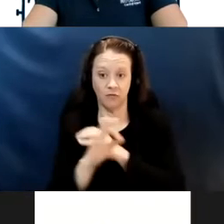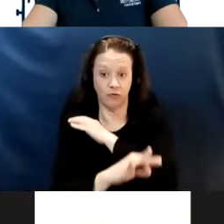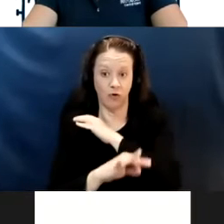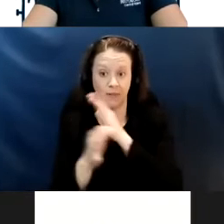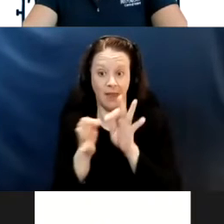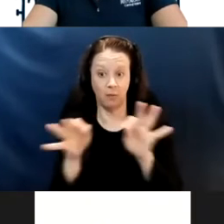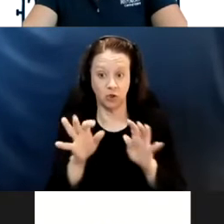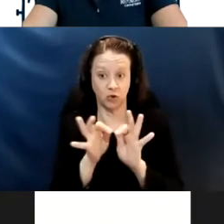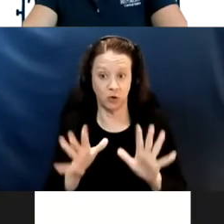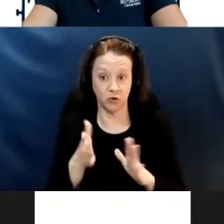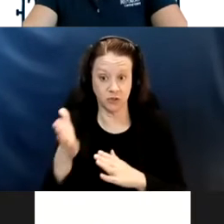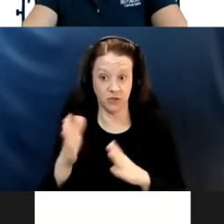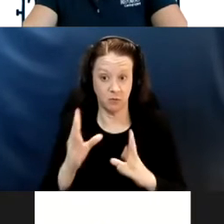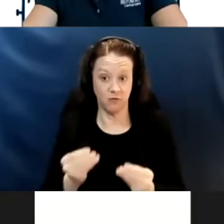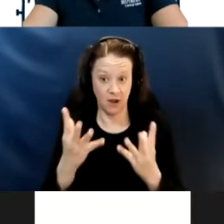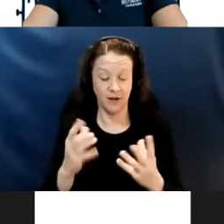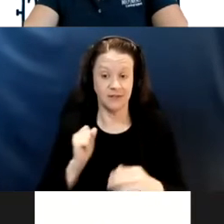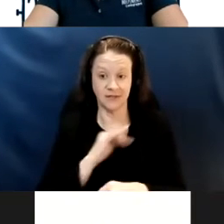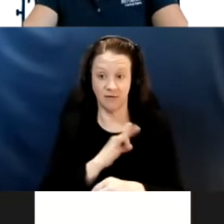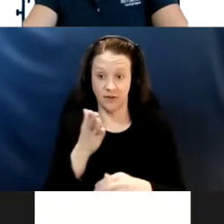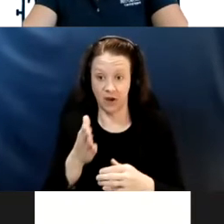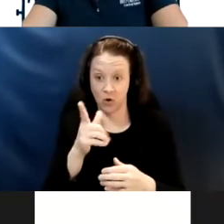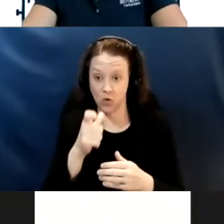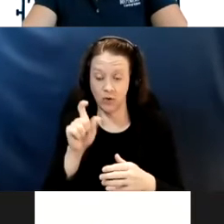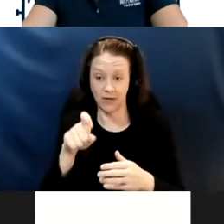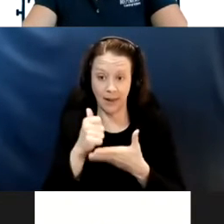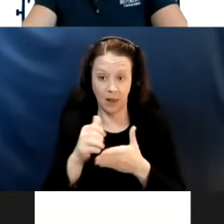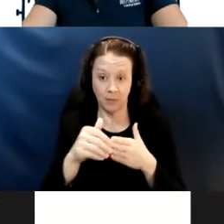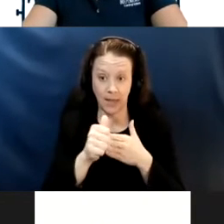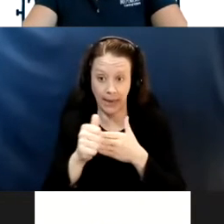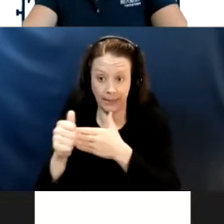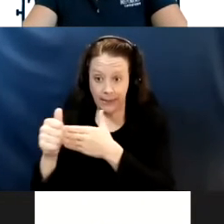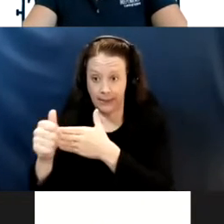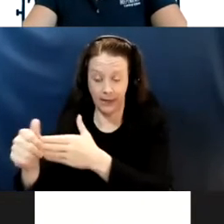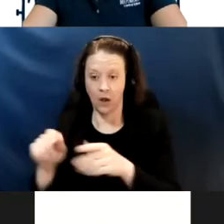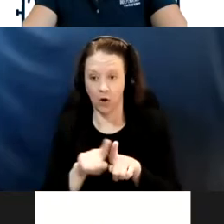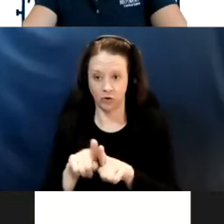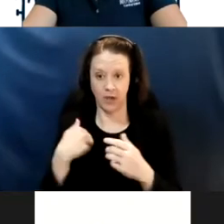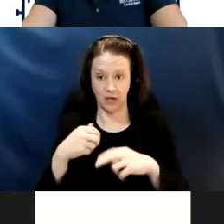Staff was there to assist those who needed guiding. There were chairs available for those who needed to sit.